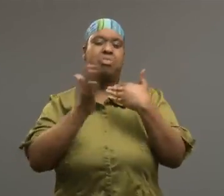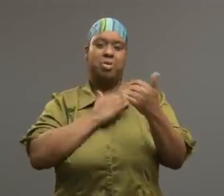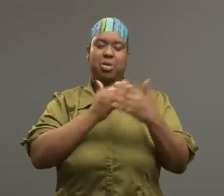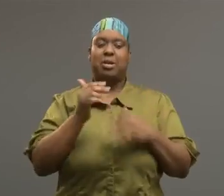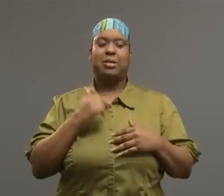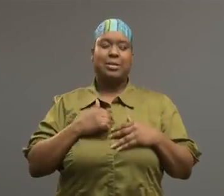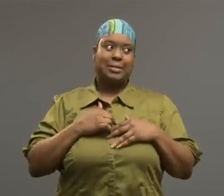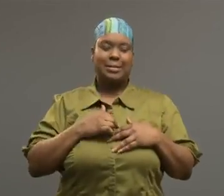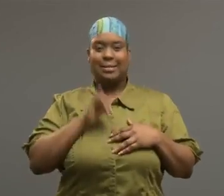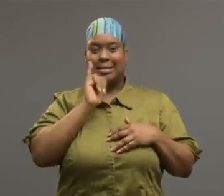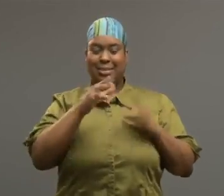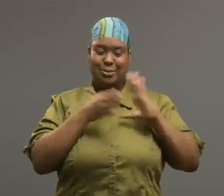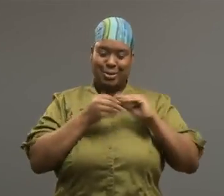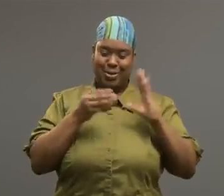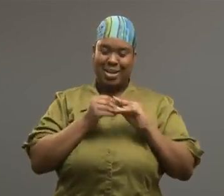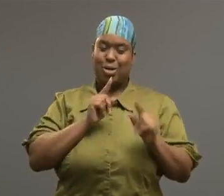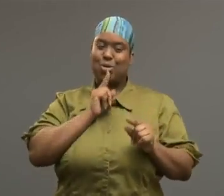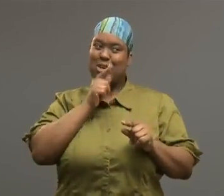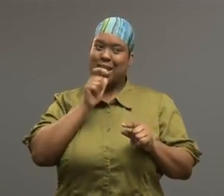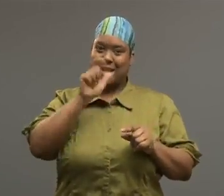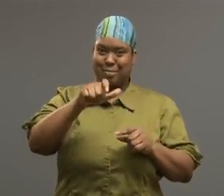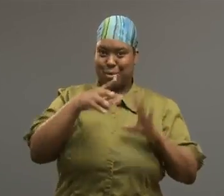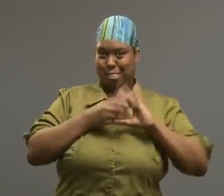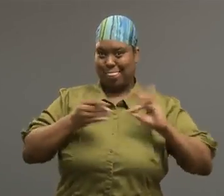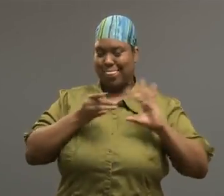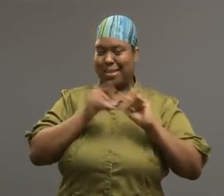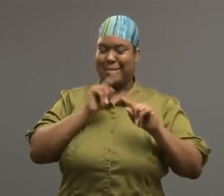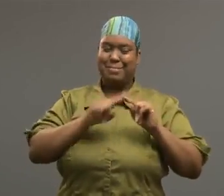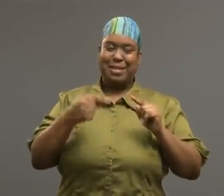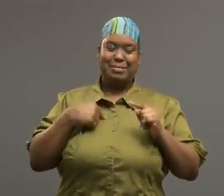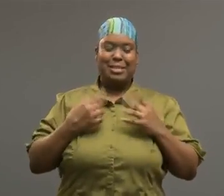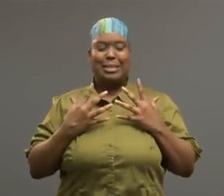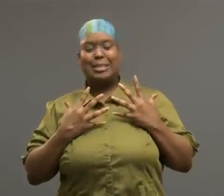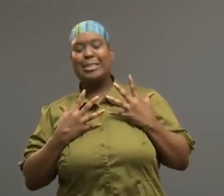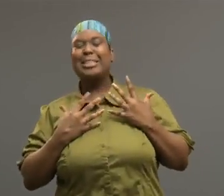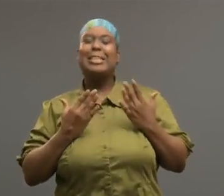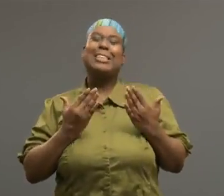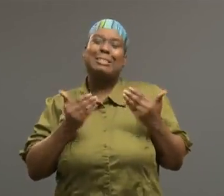I really shouldn't tell this, but I have to, so I'll go for it.